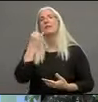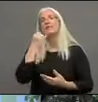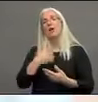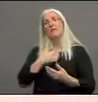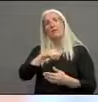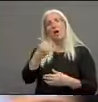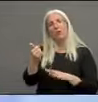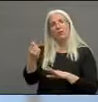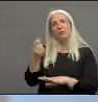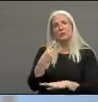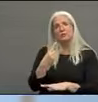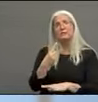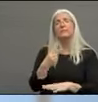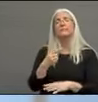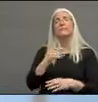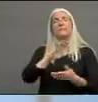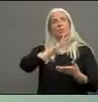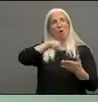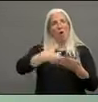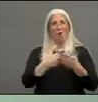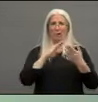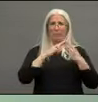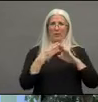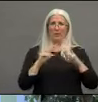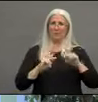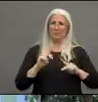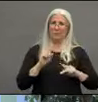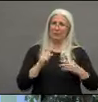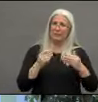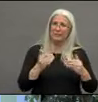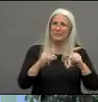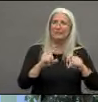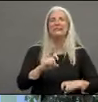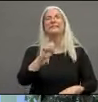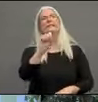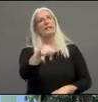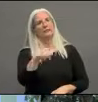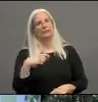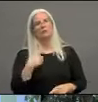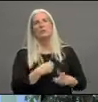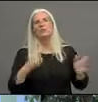Yes, we're encouraging every community member to get tested at least once, and